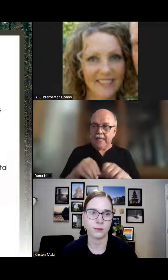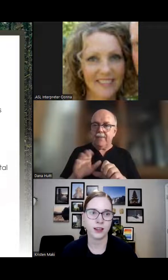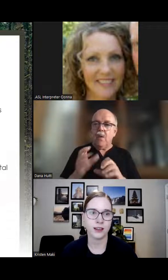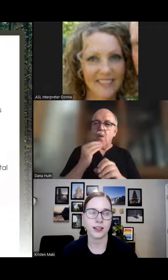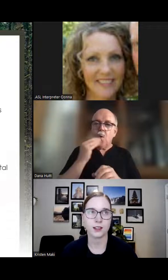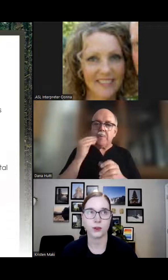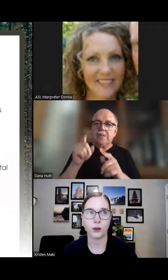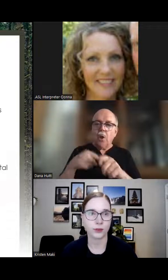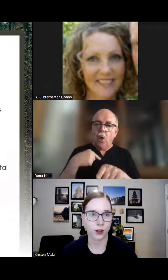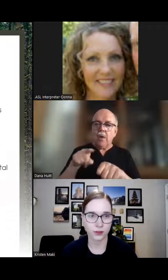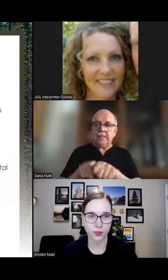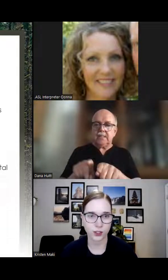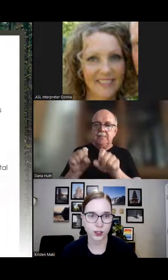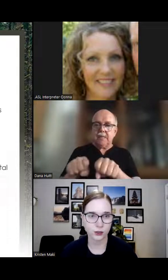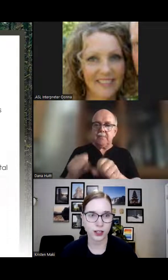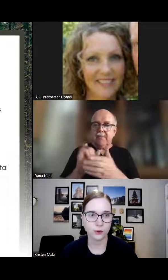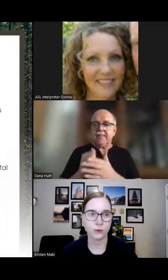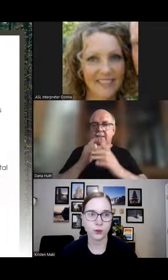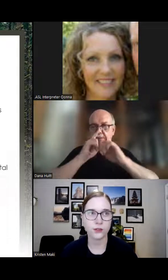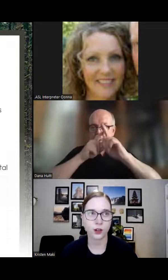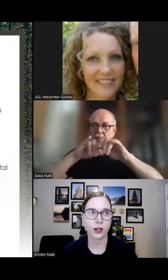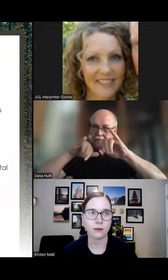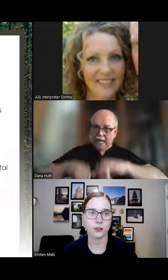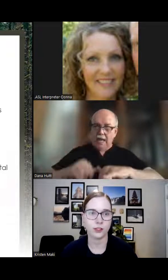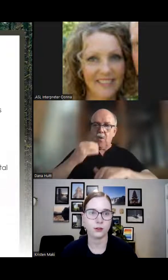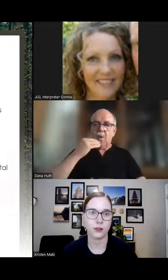no, you will not qualify for WA Cares Fund benefits. And we also had someone